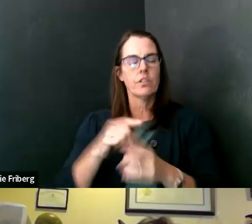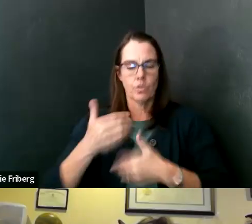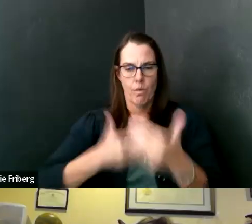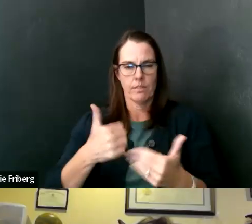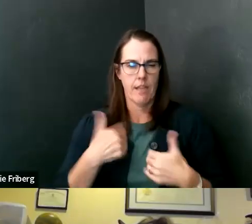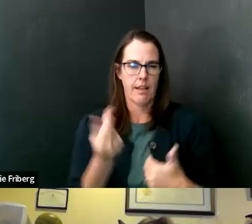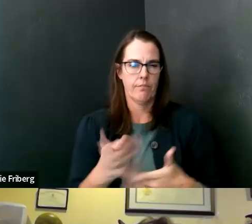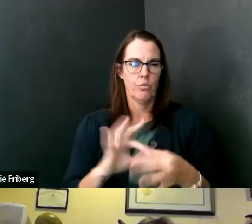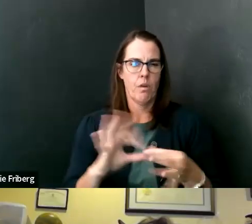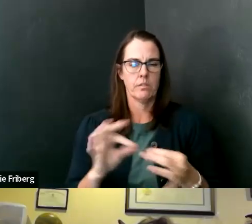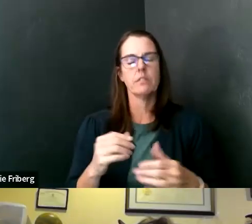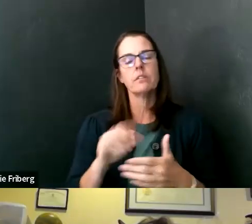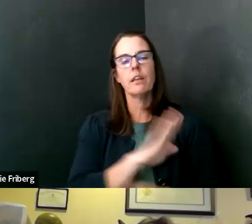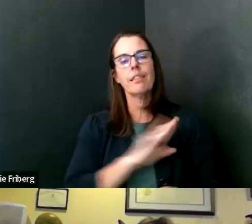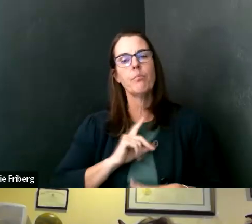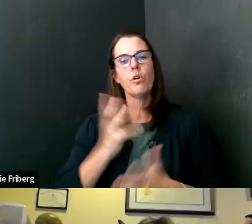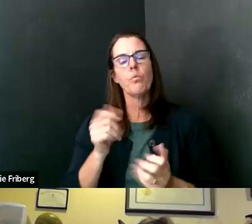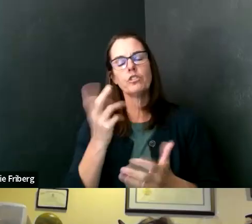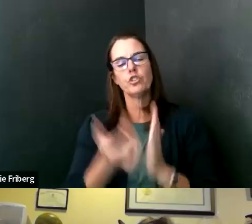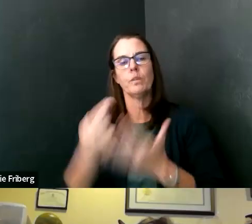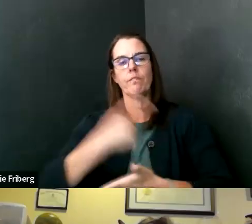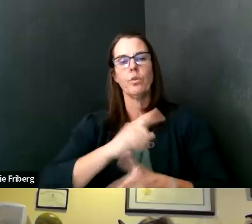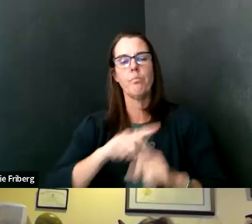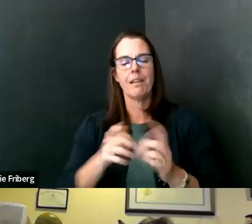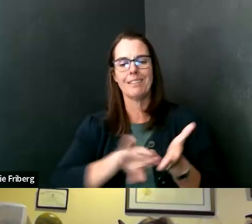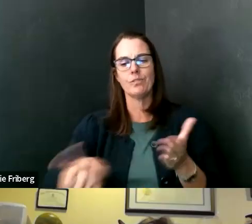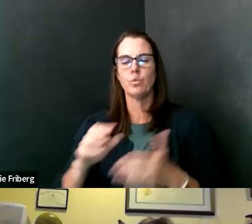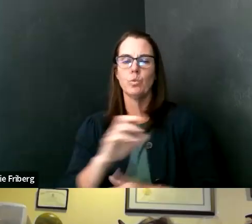to review products with orphan designation but excludes consideration of patients with the